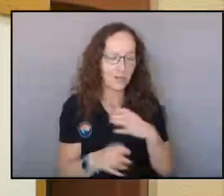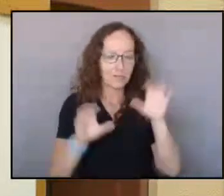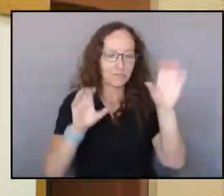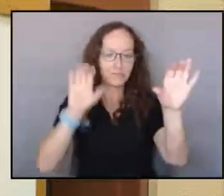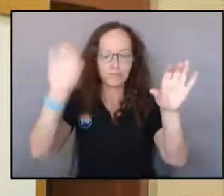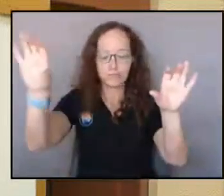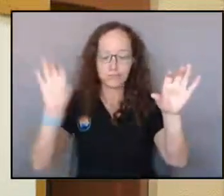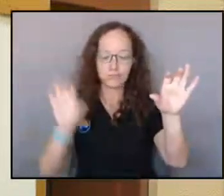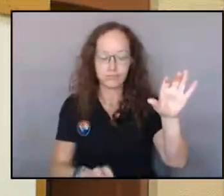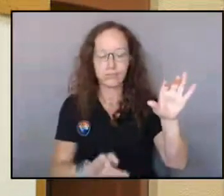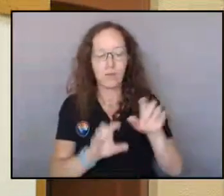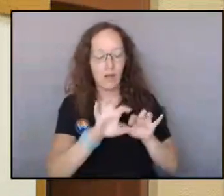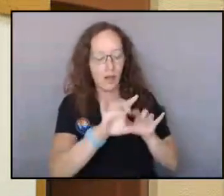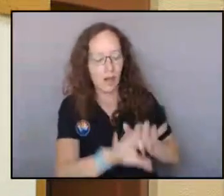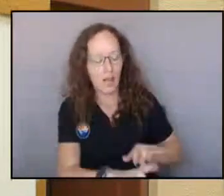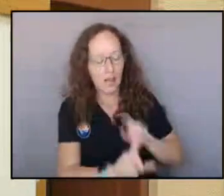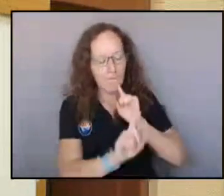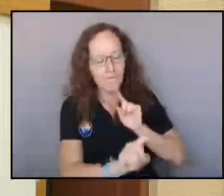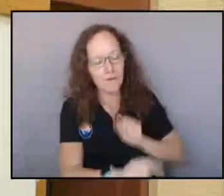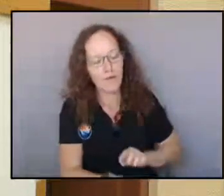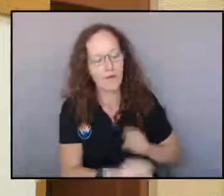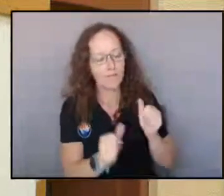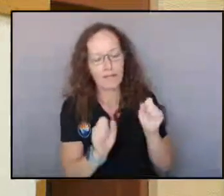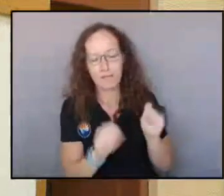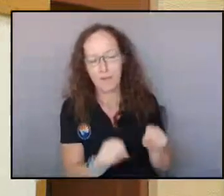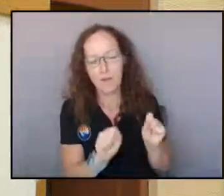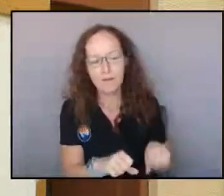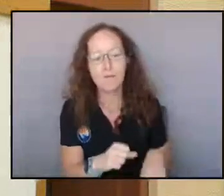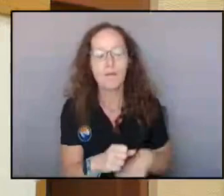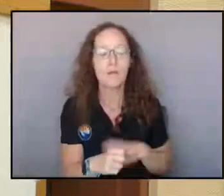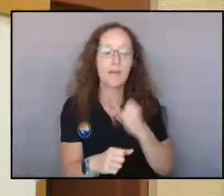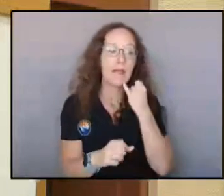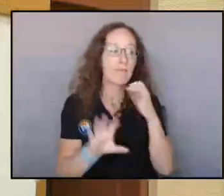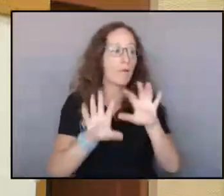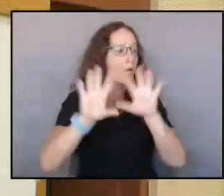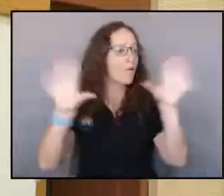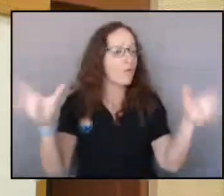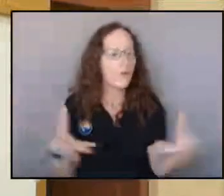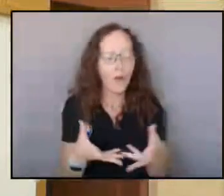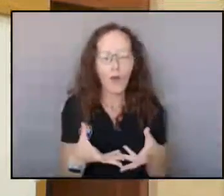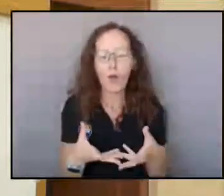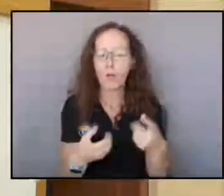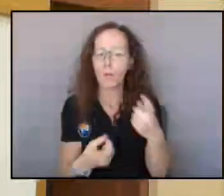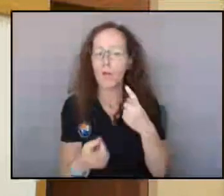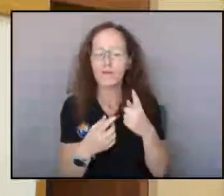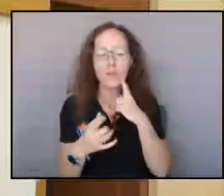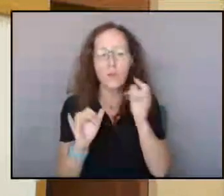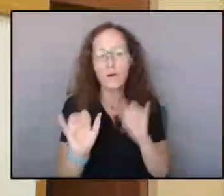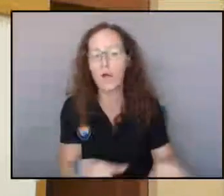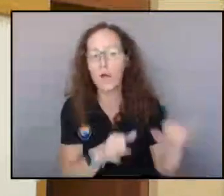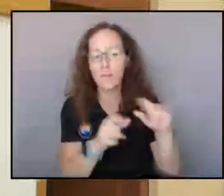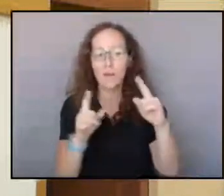ANY OVERARCHING OR COMMON QUESTIONS WE SEE WE'LL TRY TO ADDRESS IF TIME PERMITS, AT THE END.